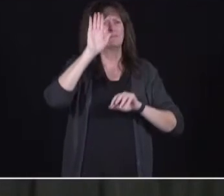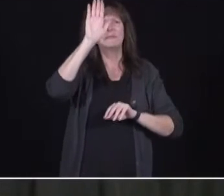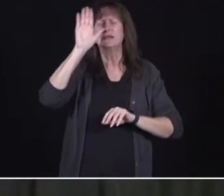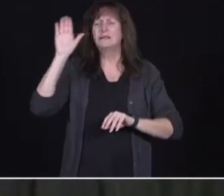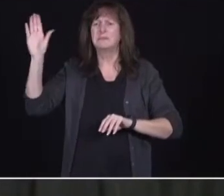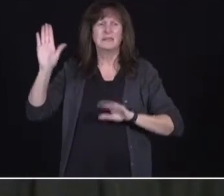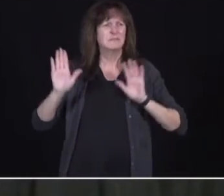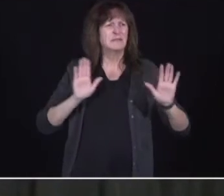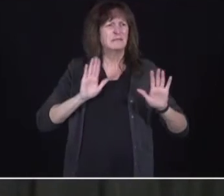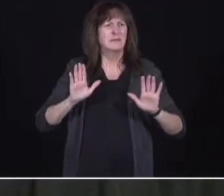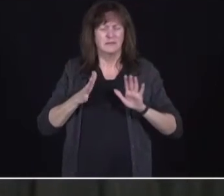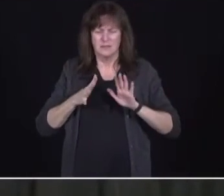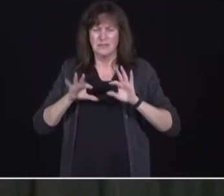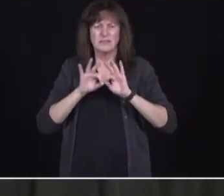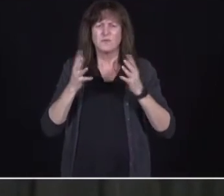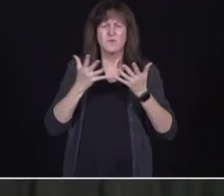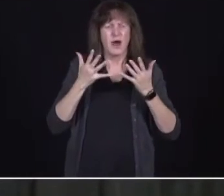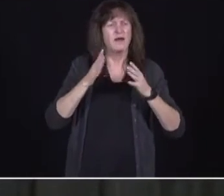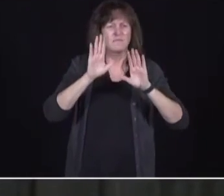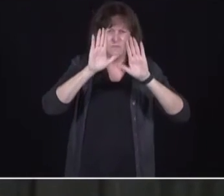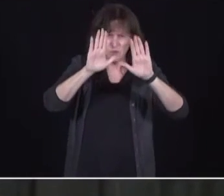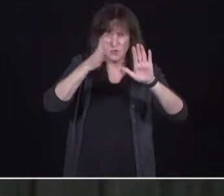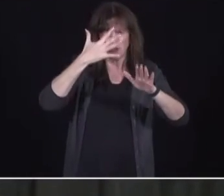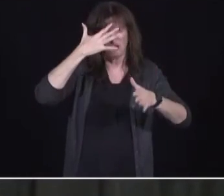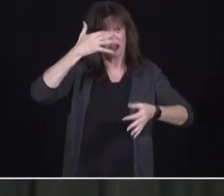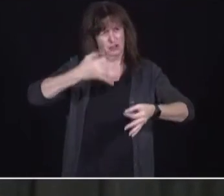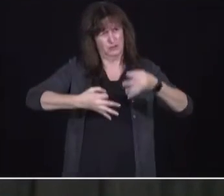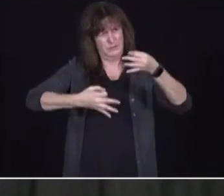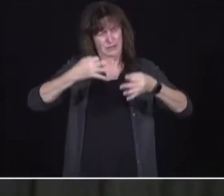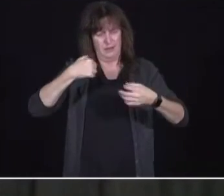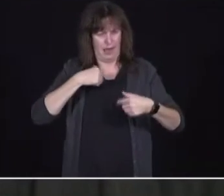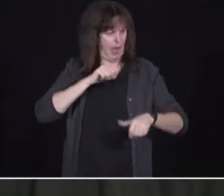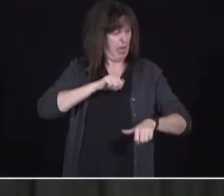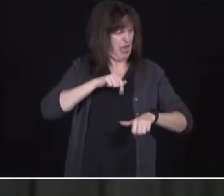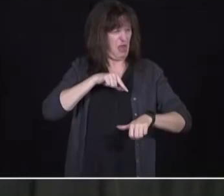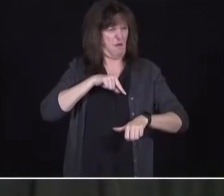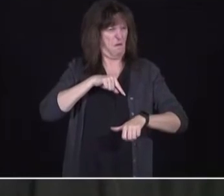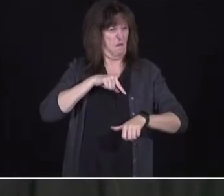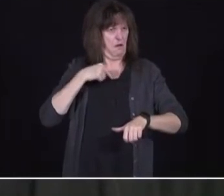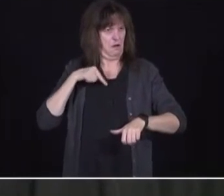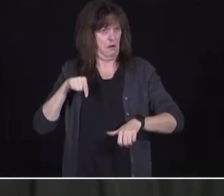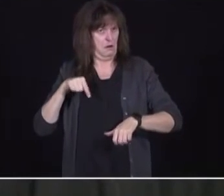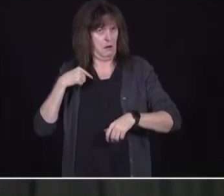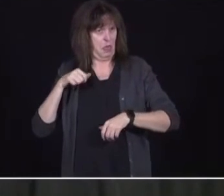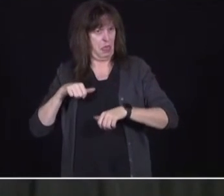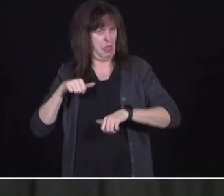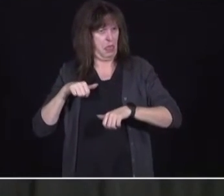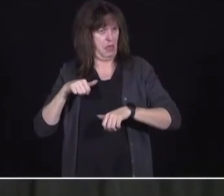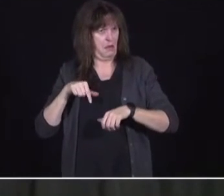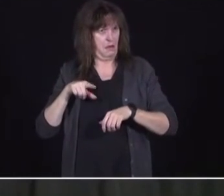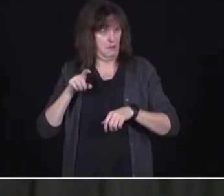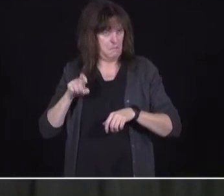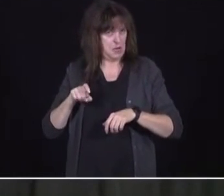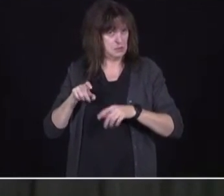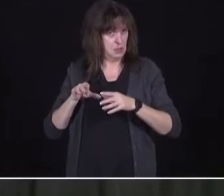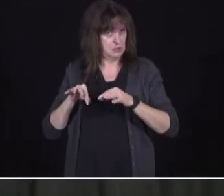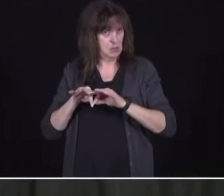use their best judgement. If you are not sure if a trip is absolutely essential, it probably isn't.